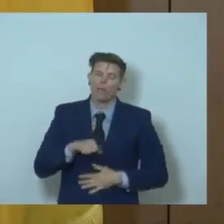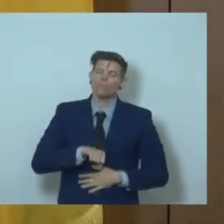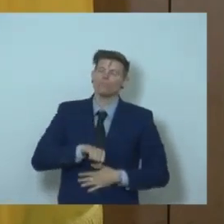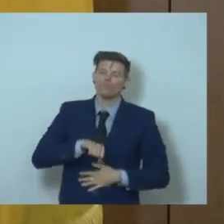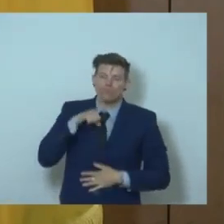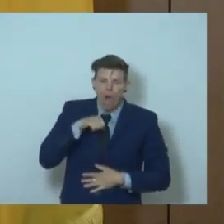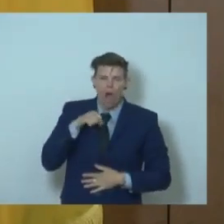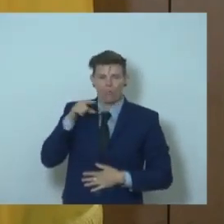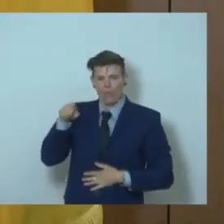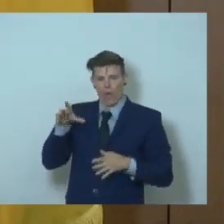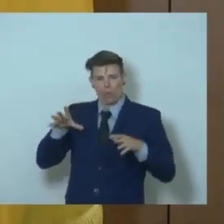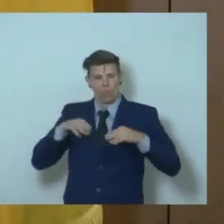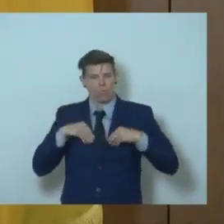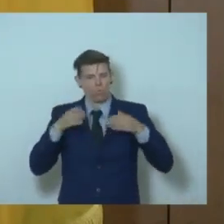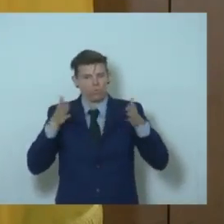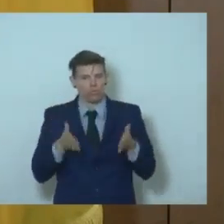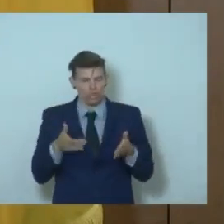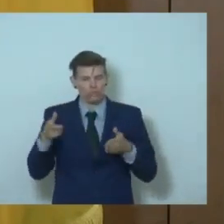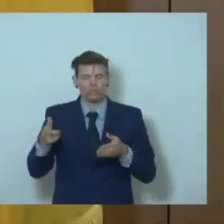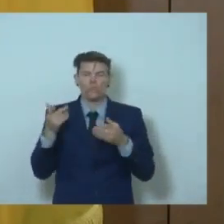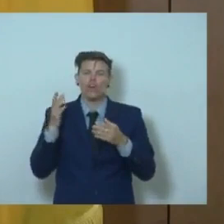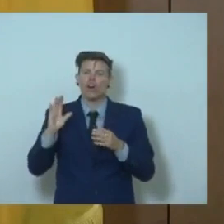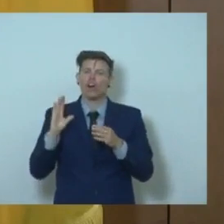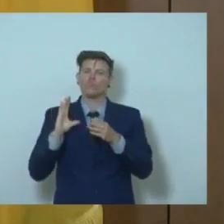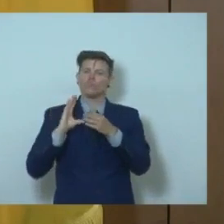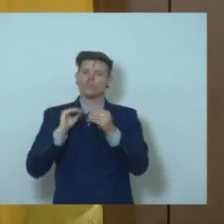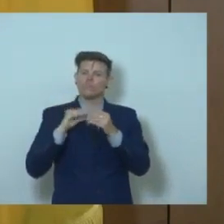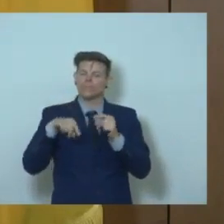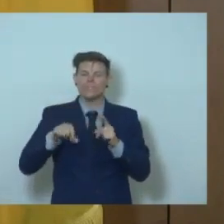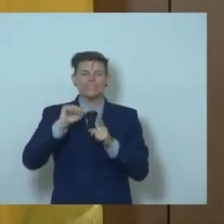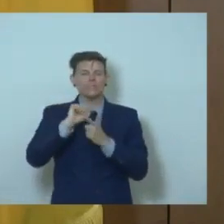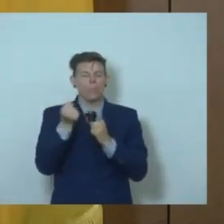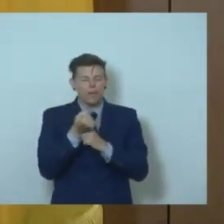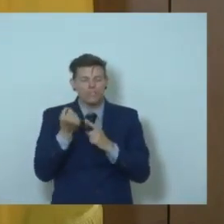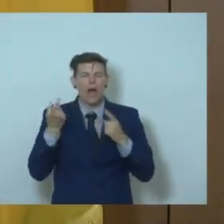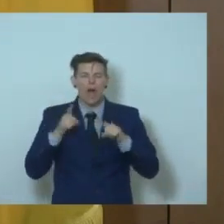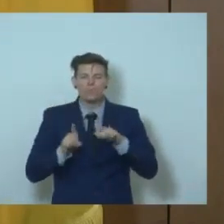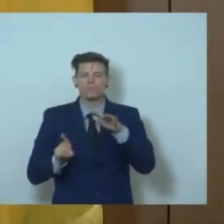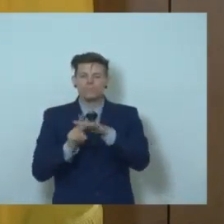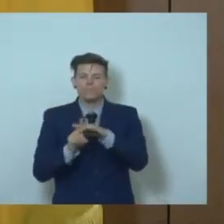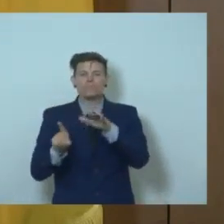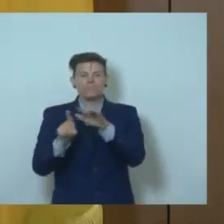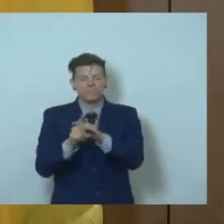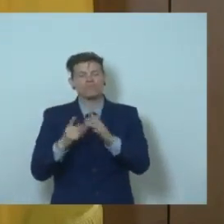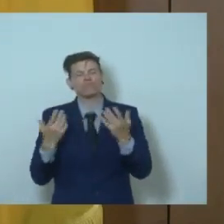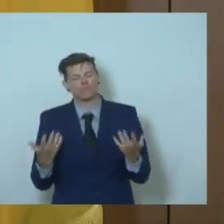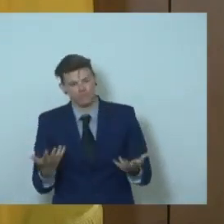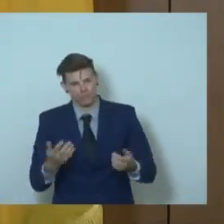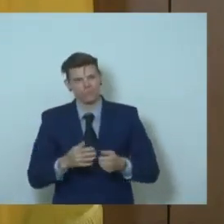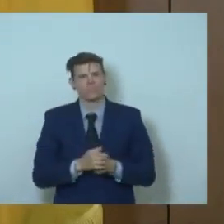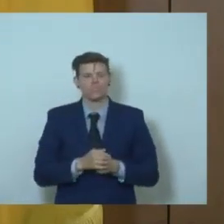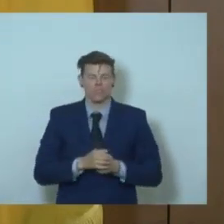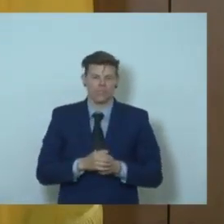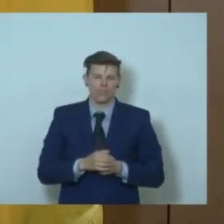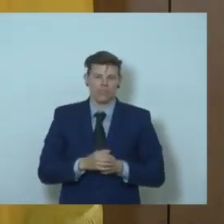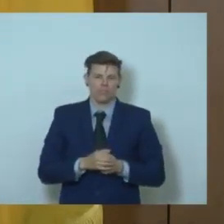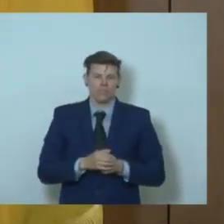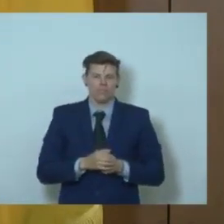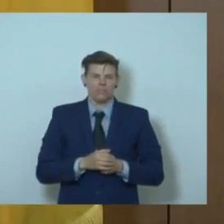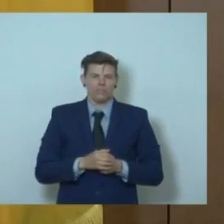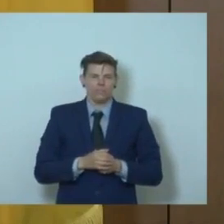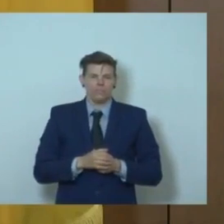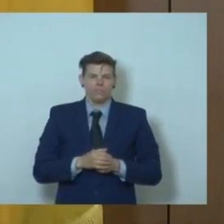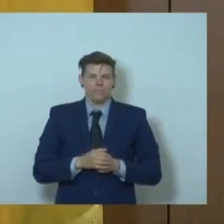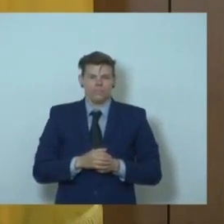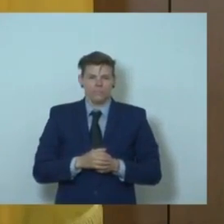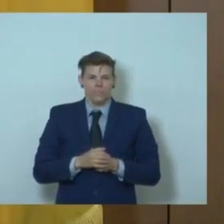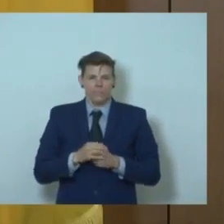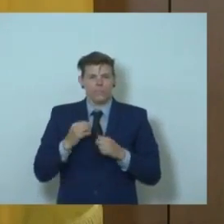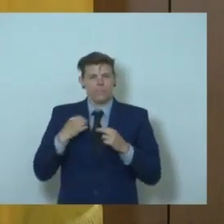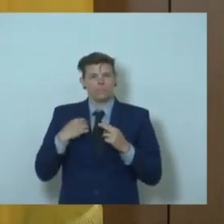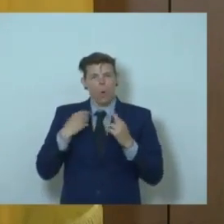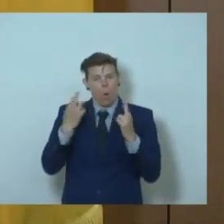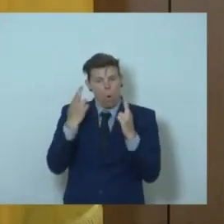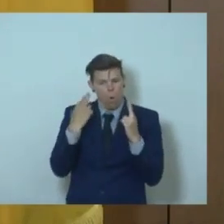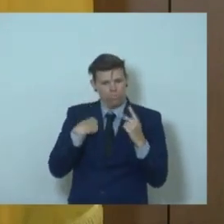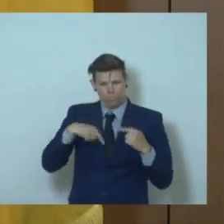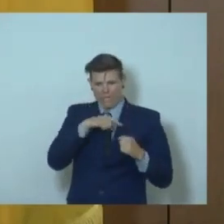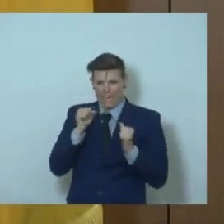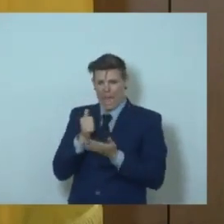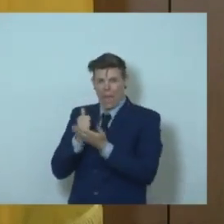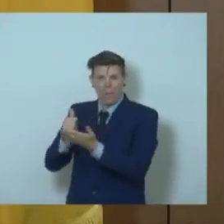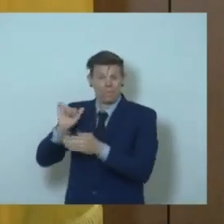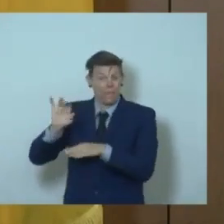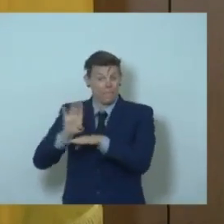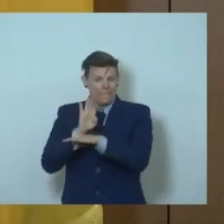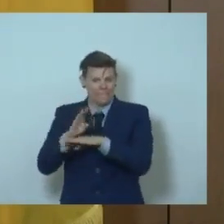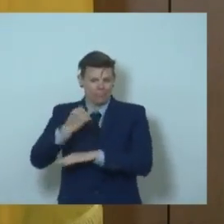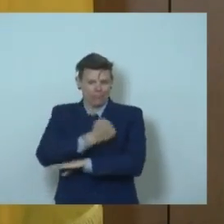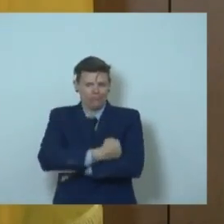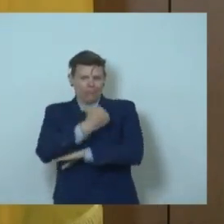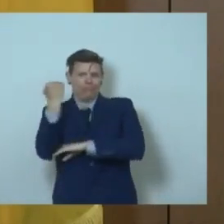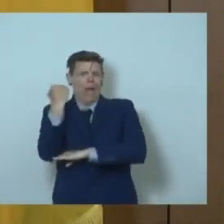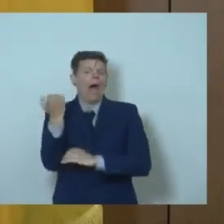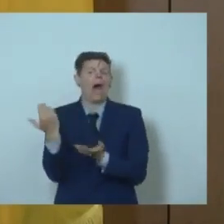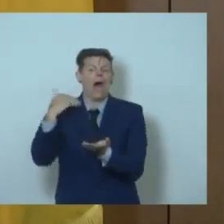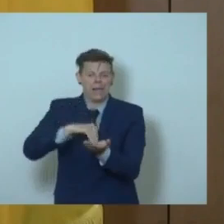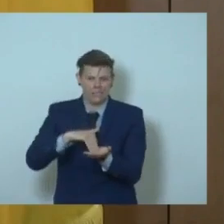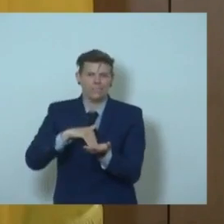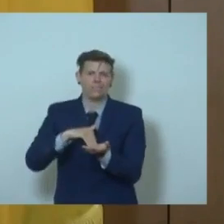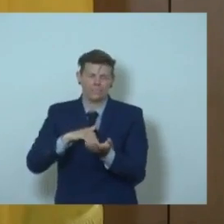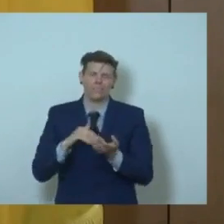IMPRESSED BY THE WAY IN WHICH THE OWNERS TALKED ABOUT THE SITUATION THAT WE FIND OURSELVES AND I’M HOPING THERE’S GOING TO BE A VEHICLE TO GET THESE BUSINESSES BACK UP AND RUNNING